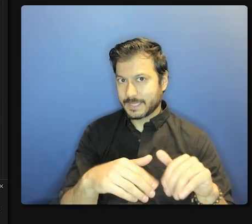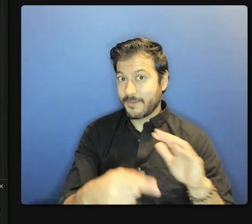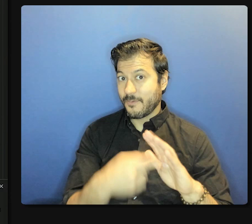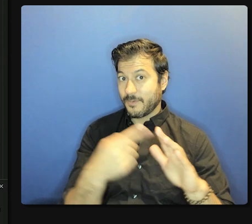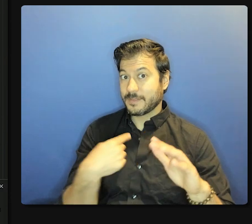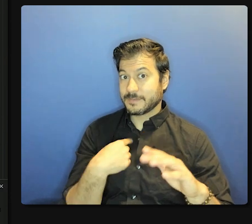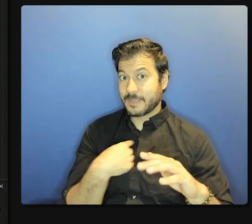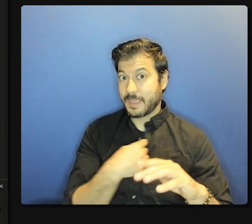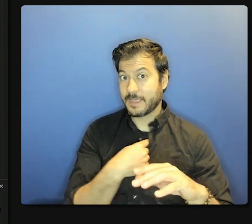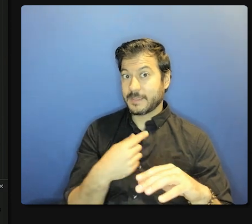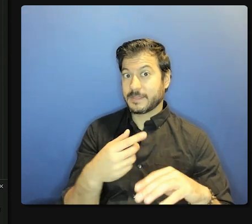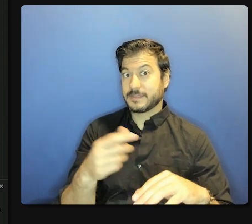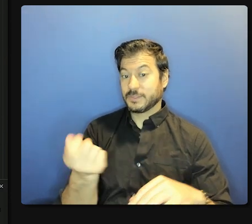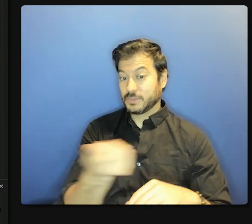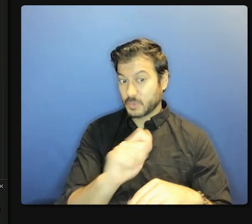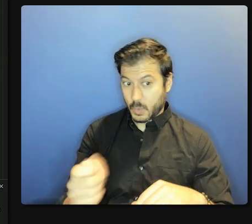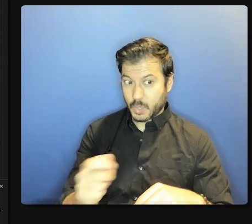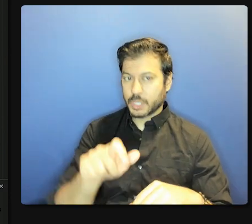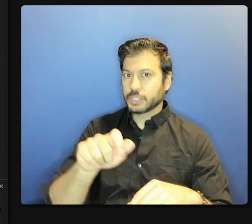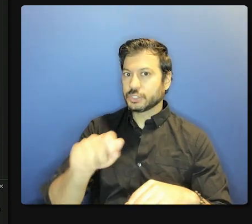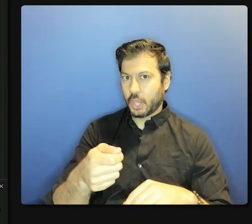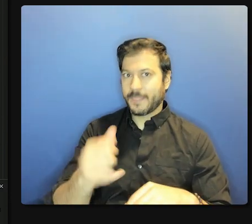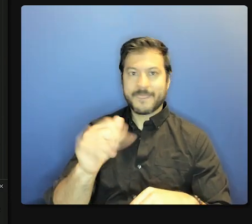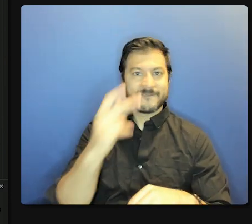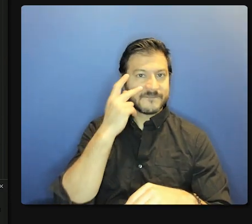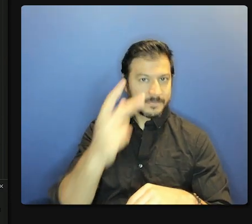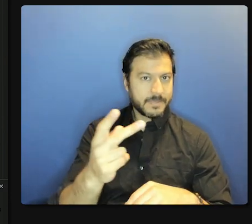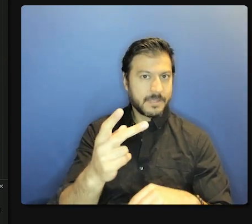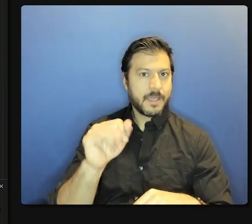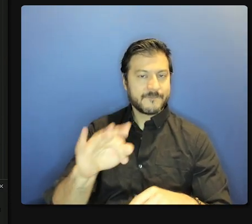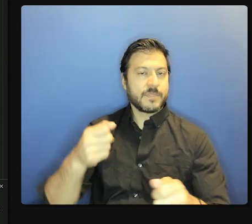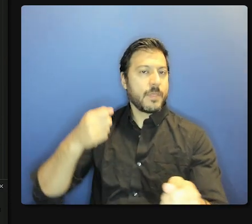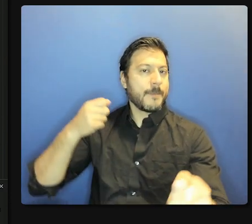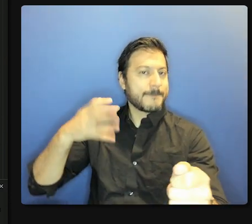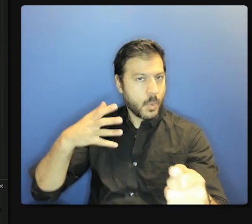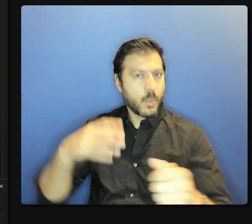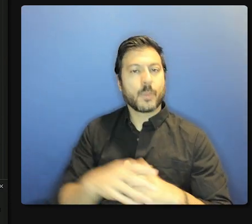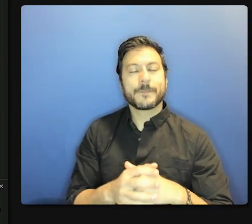and say that when I raise my sword it toggles the visibility of the bow.